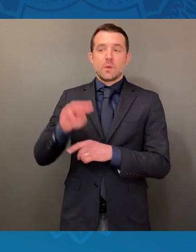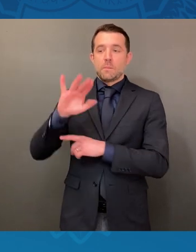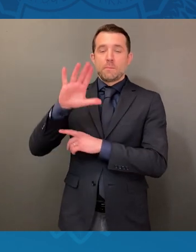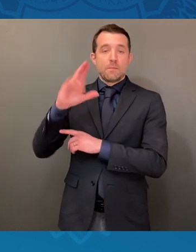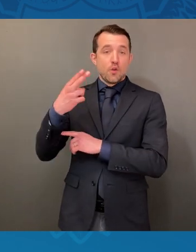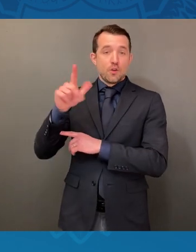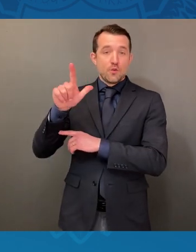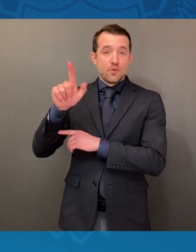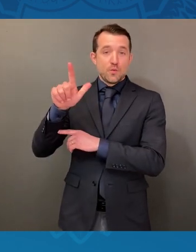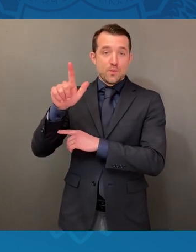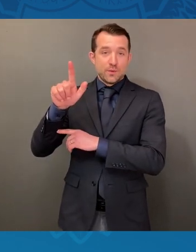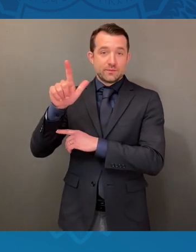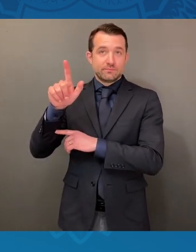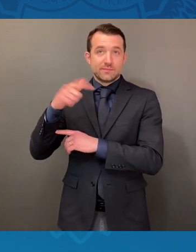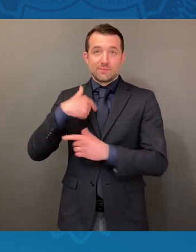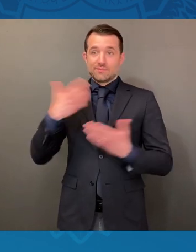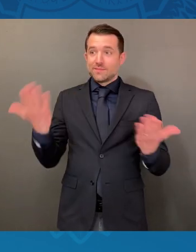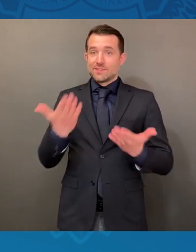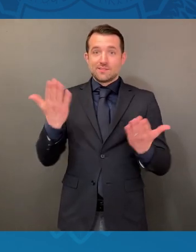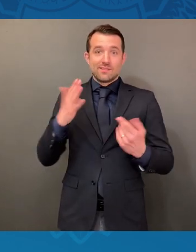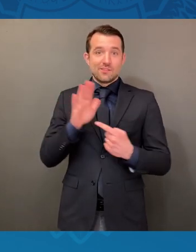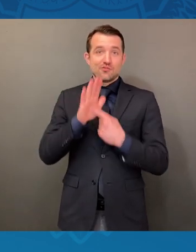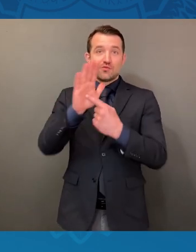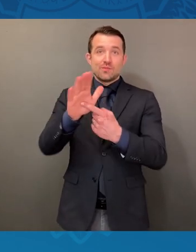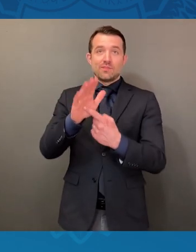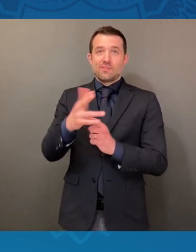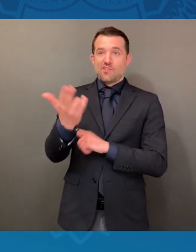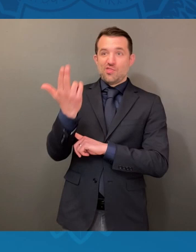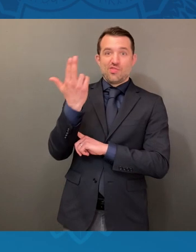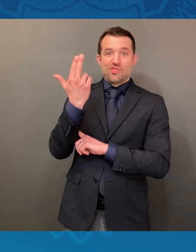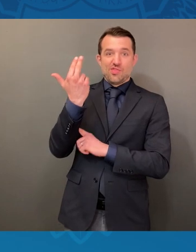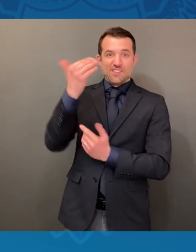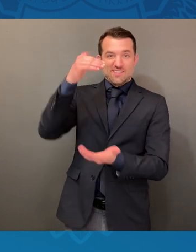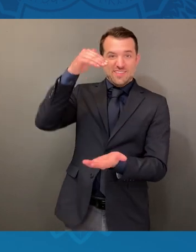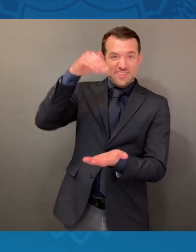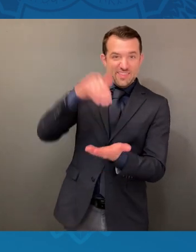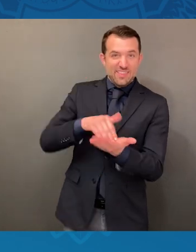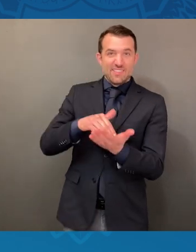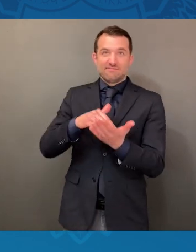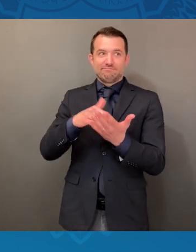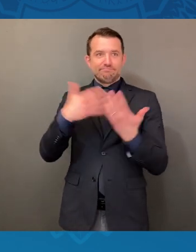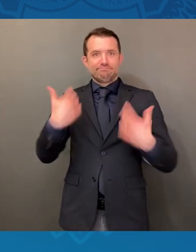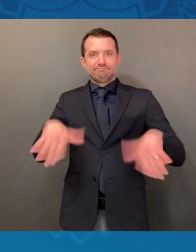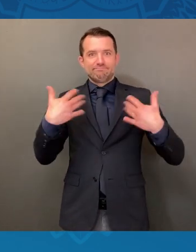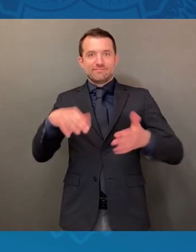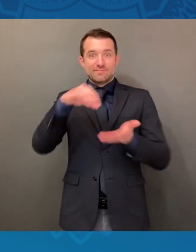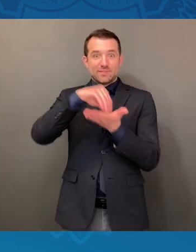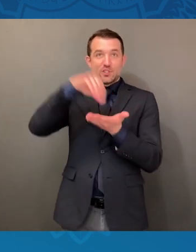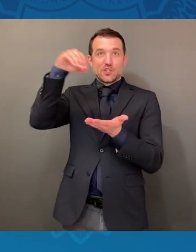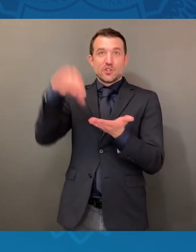the 13,000 amazing students of St. Landry Parish. The year 2020 introduces a pandemic,